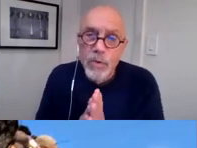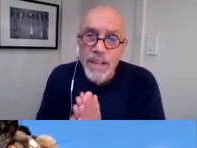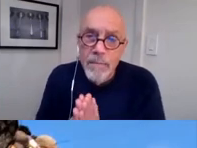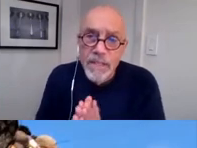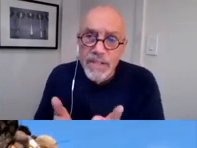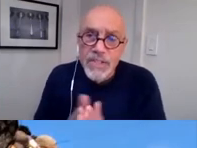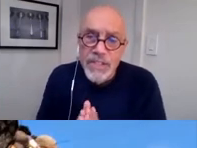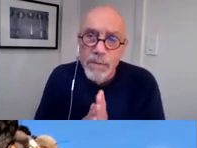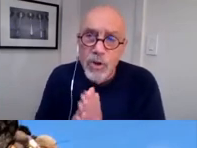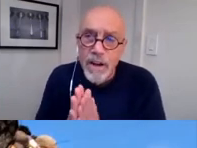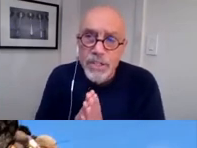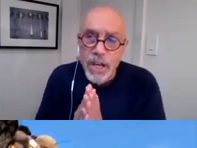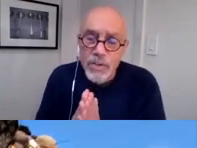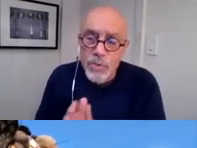with them. And then the sustainable coffee challenge